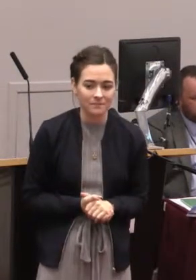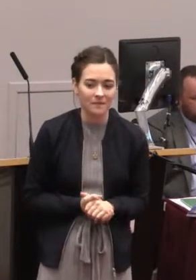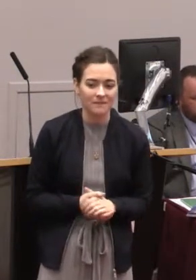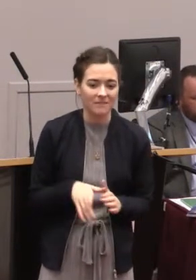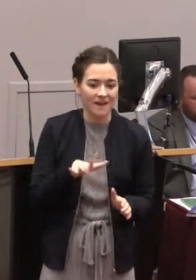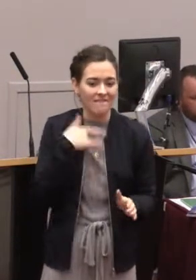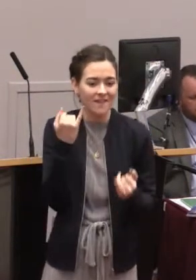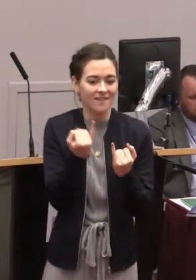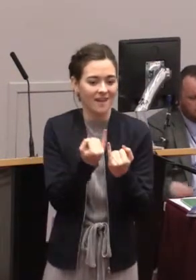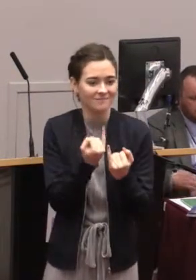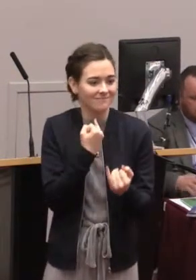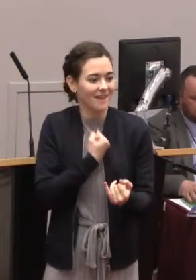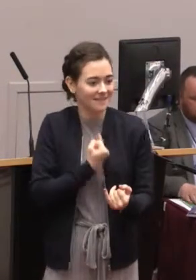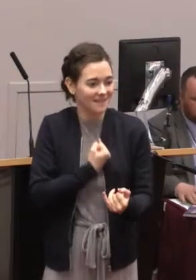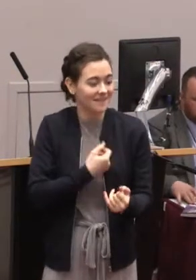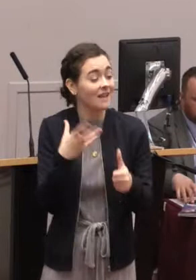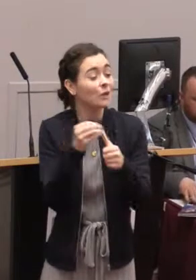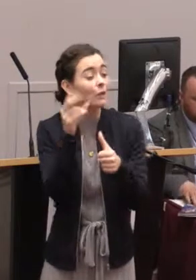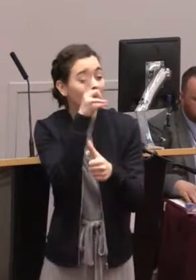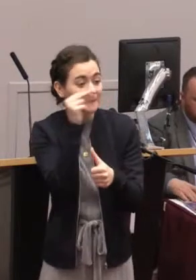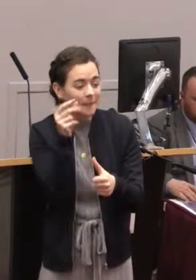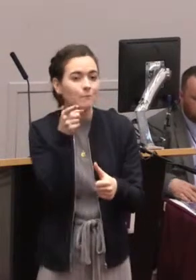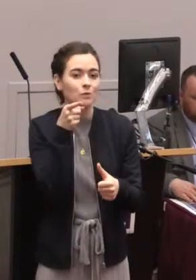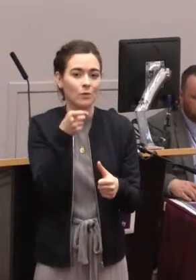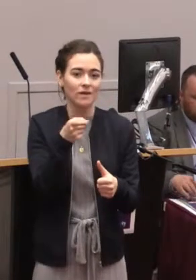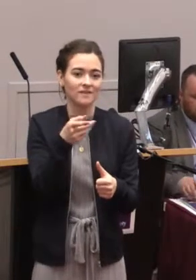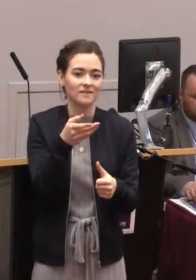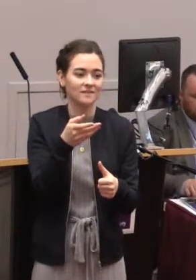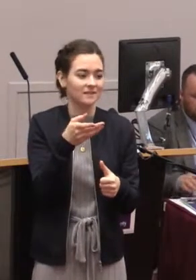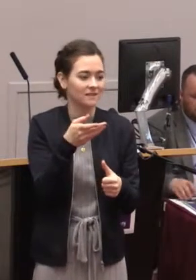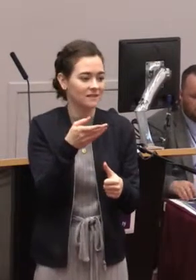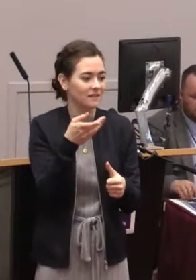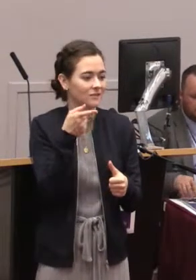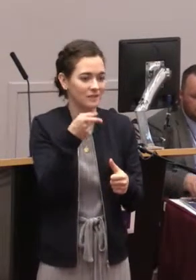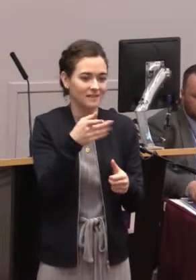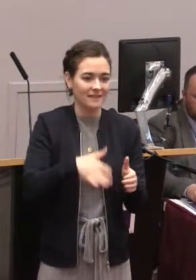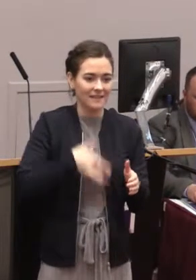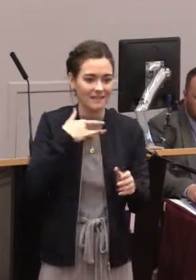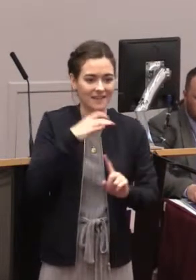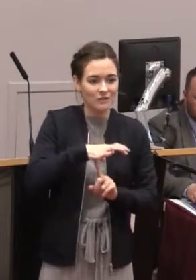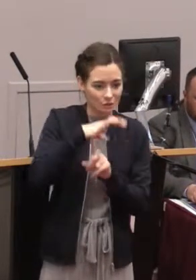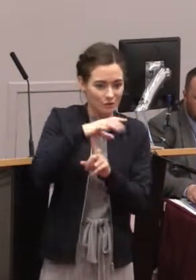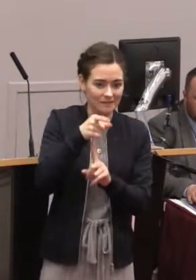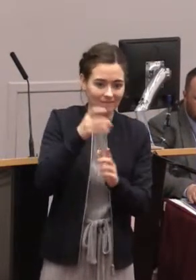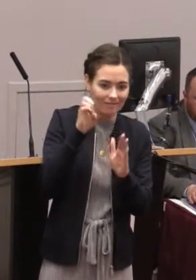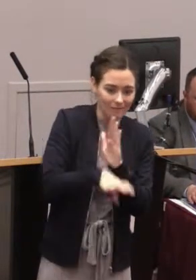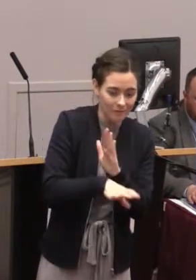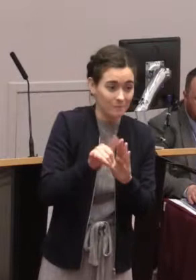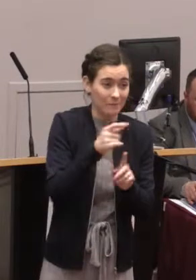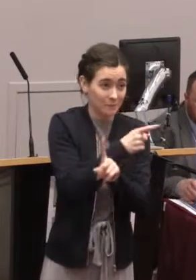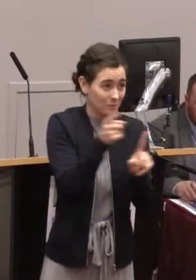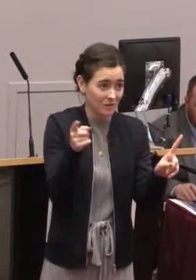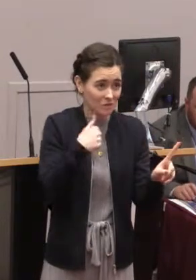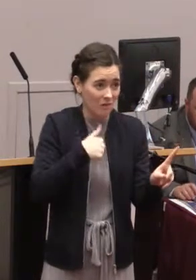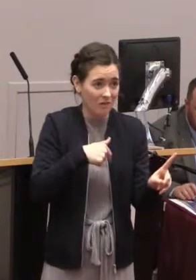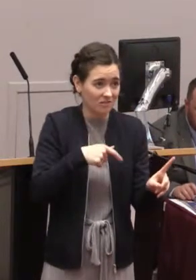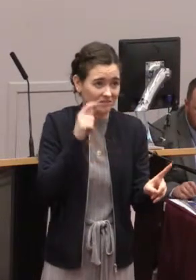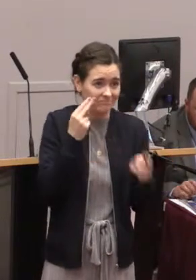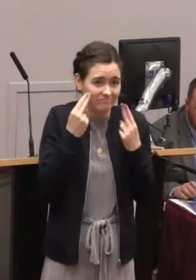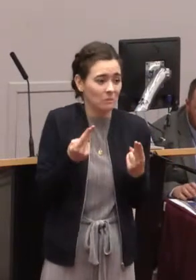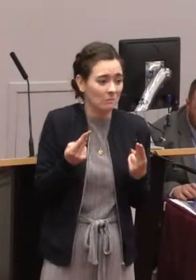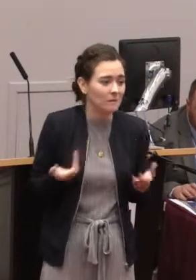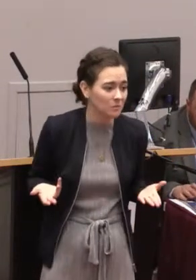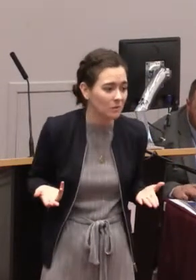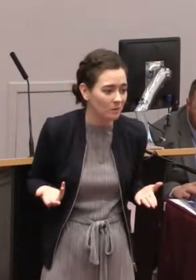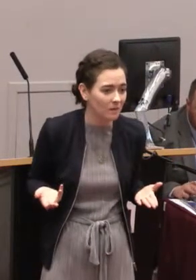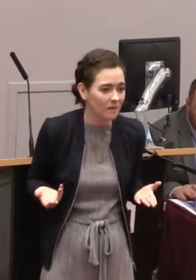Another example we lose and institutions, that you may all take for granted, many children